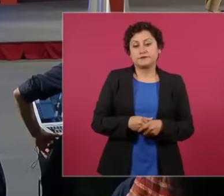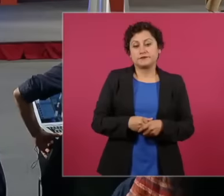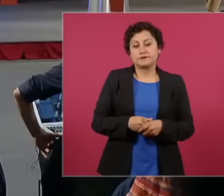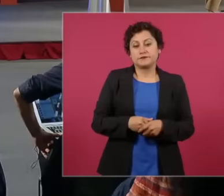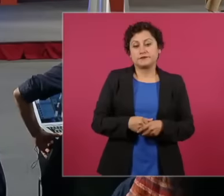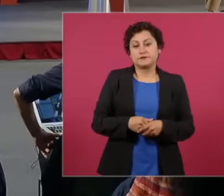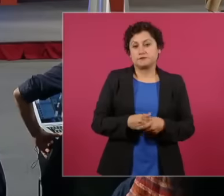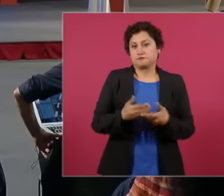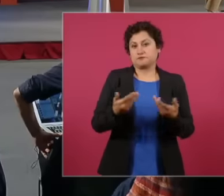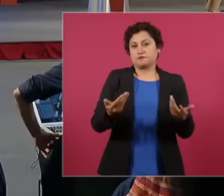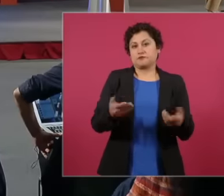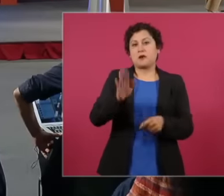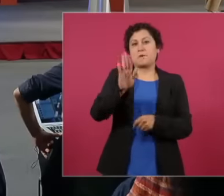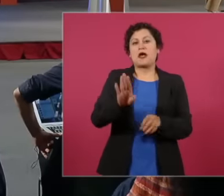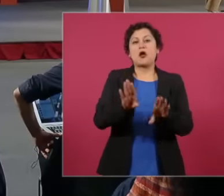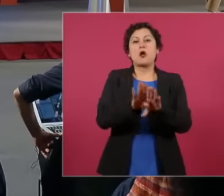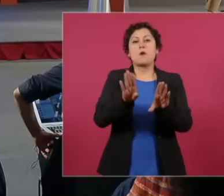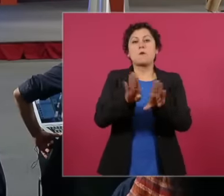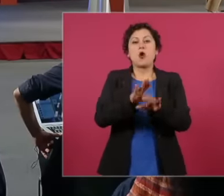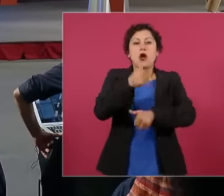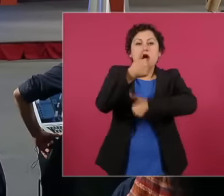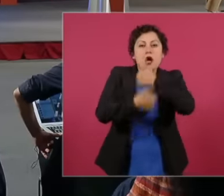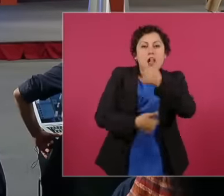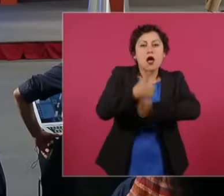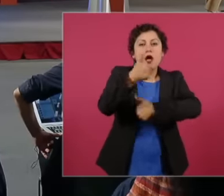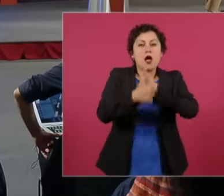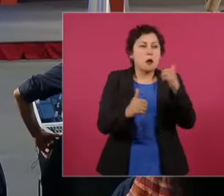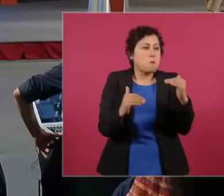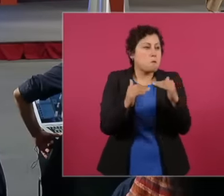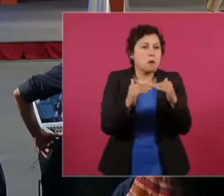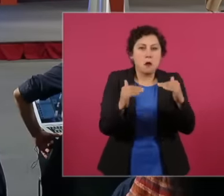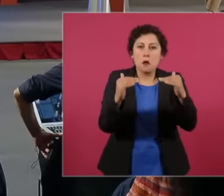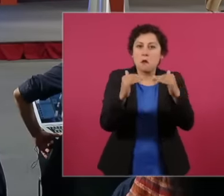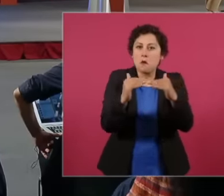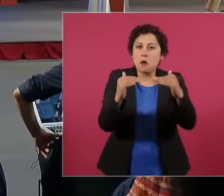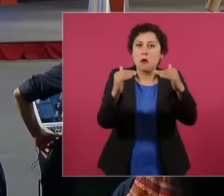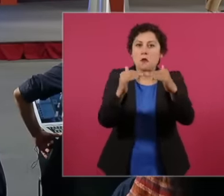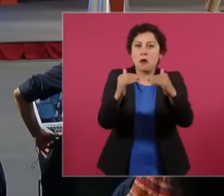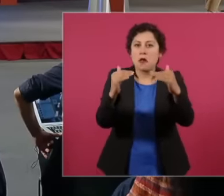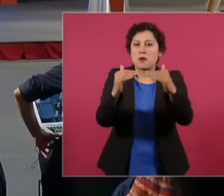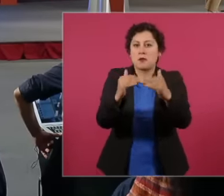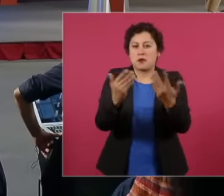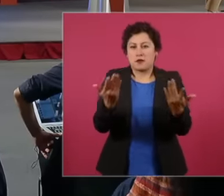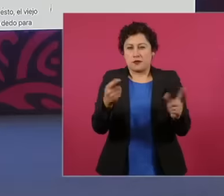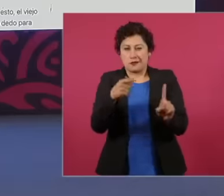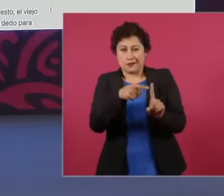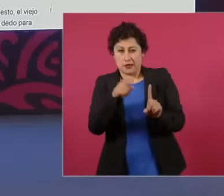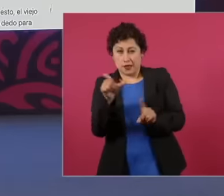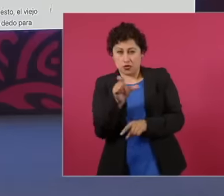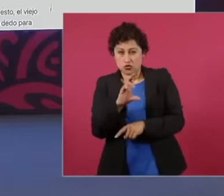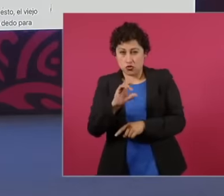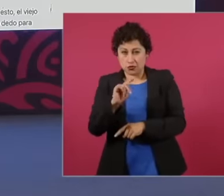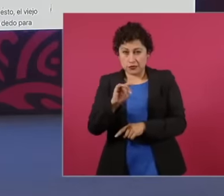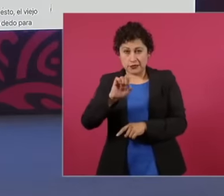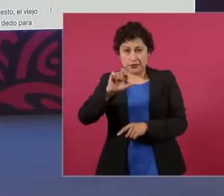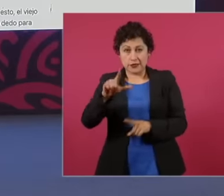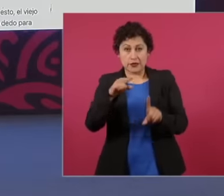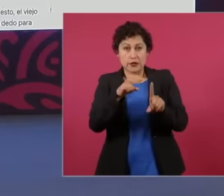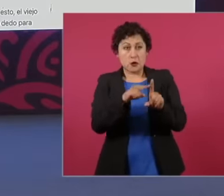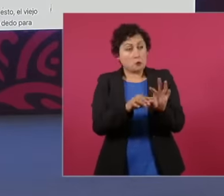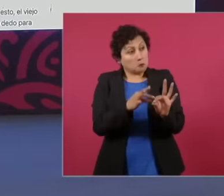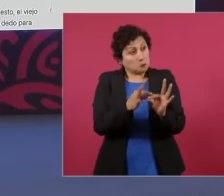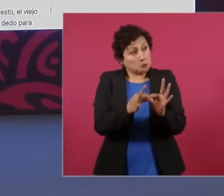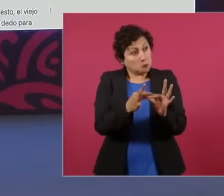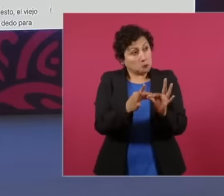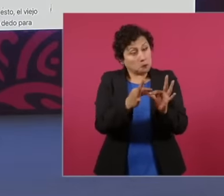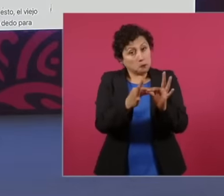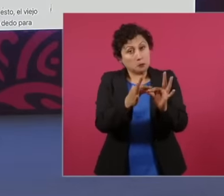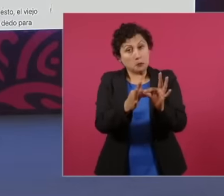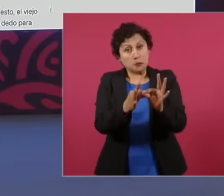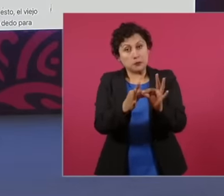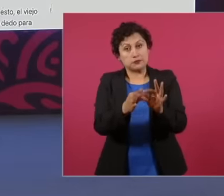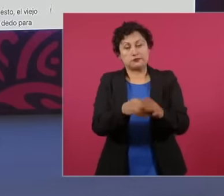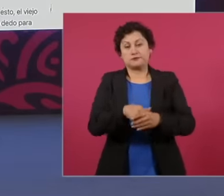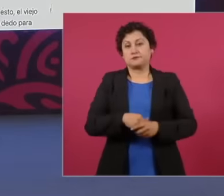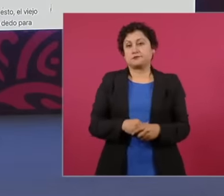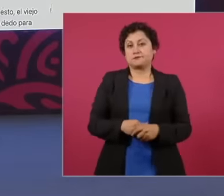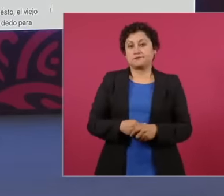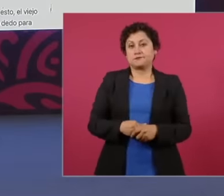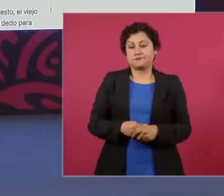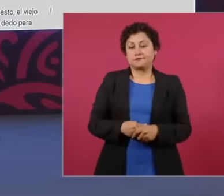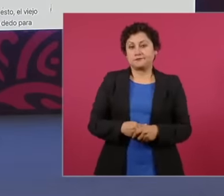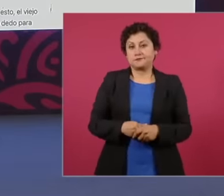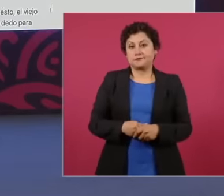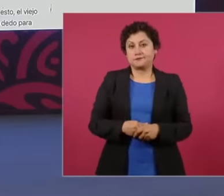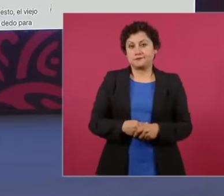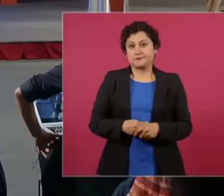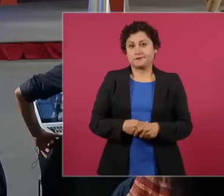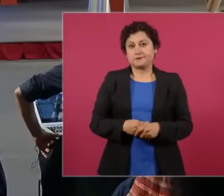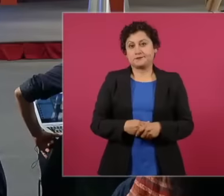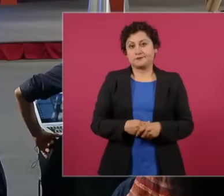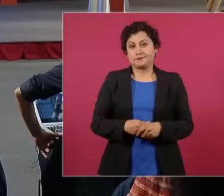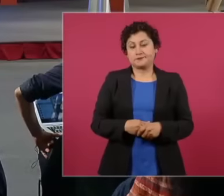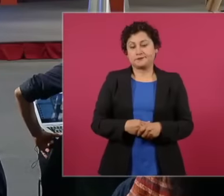was quite even